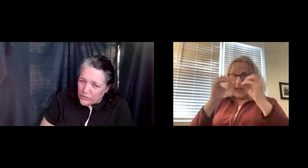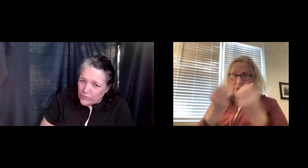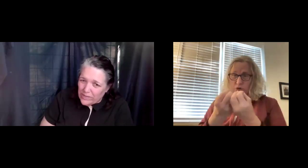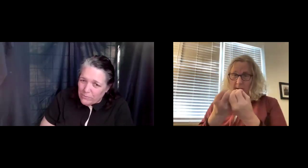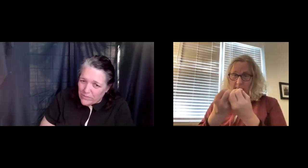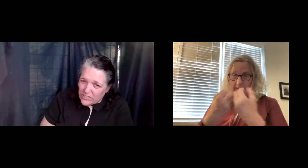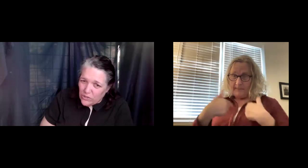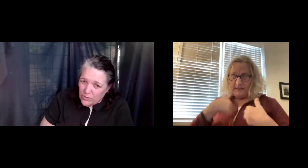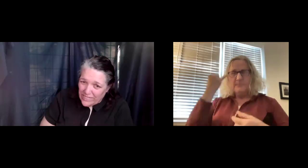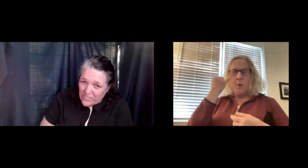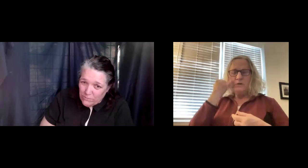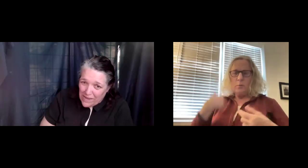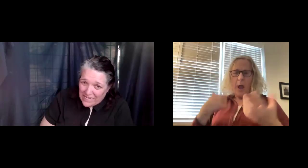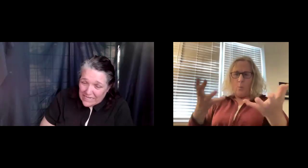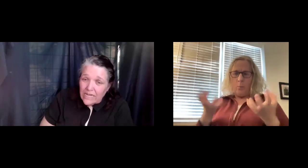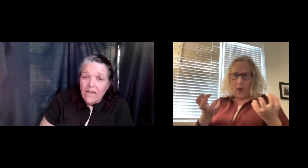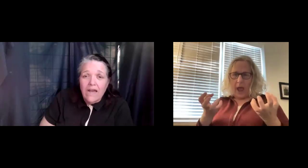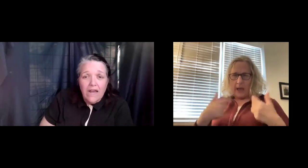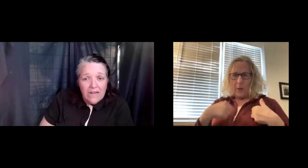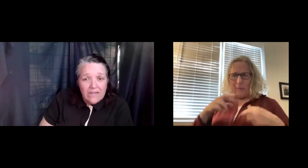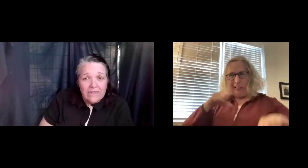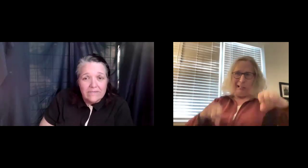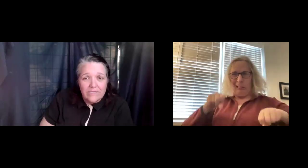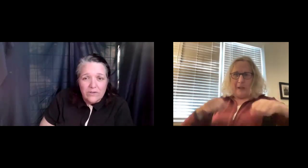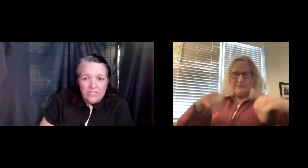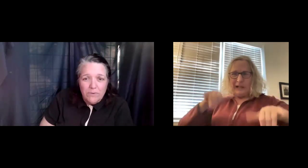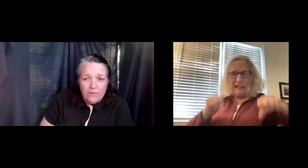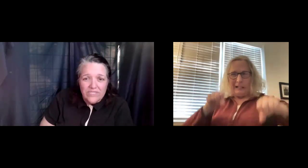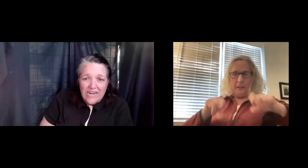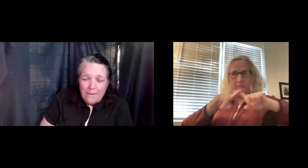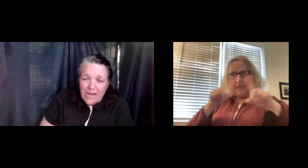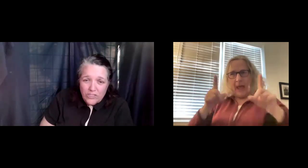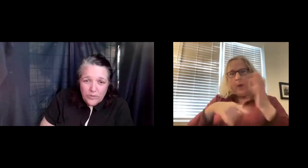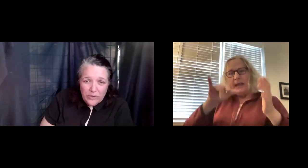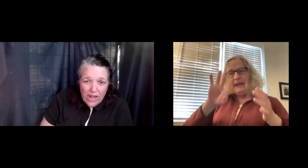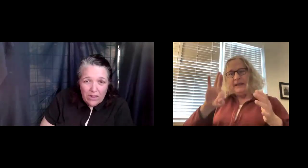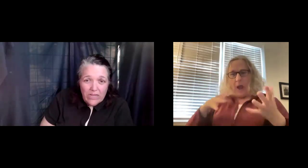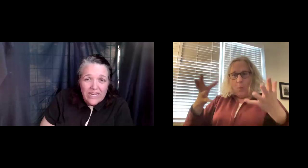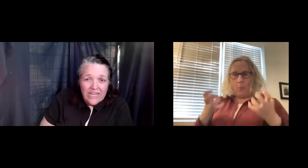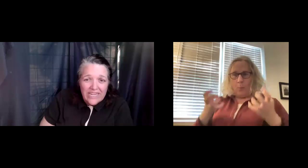when a person donates their body, you know? Suppose I'm not doing well,